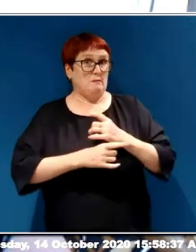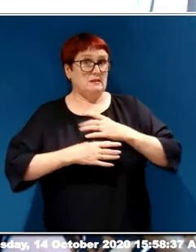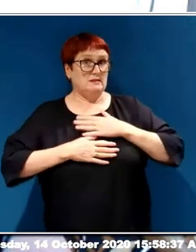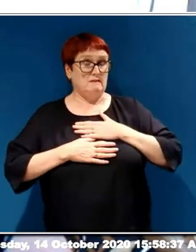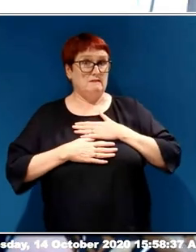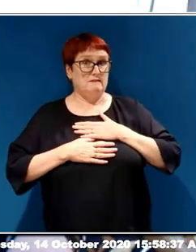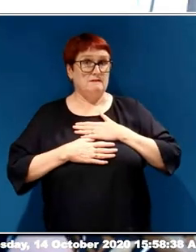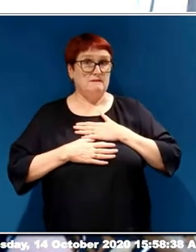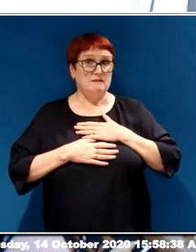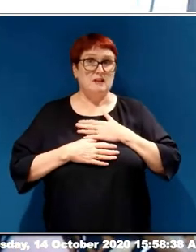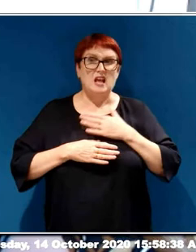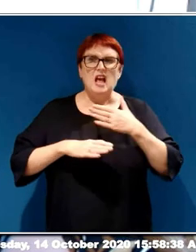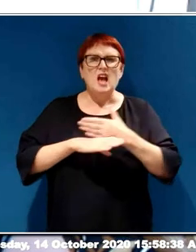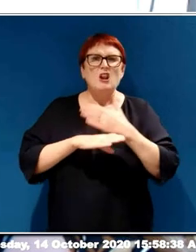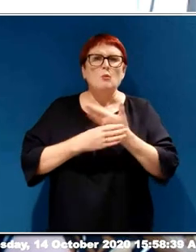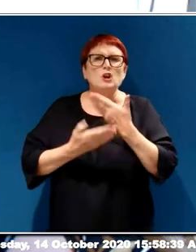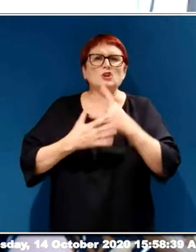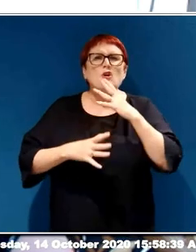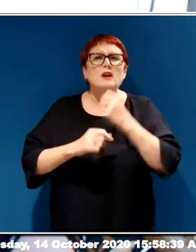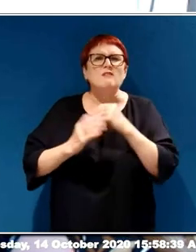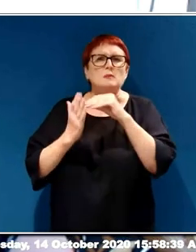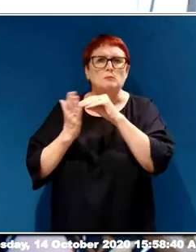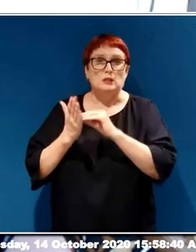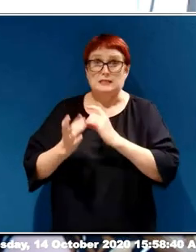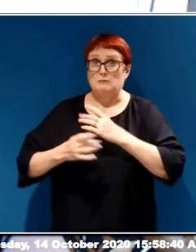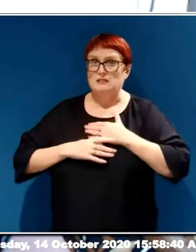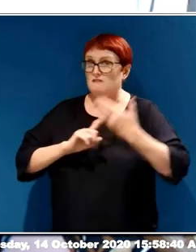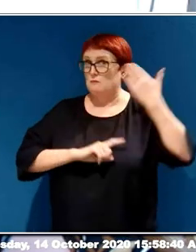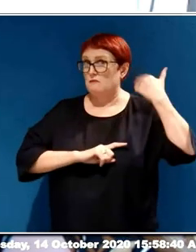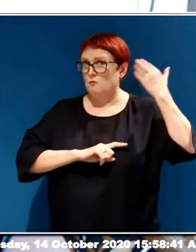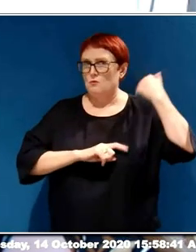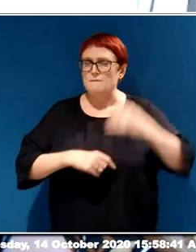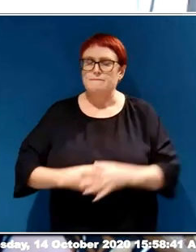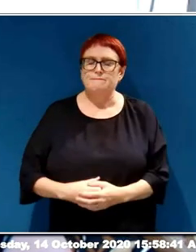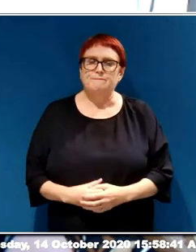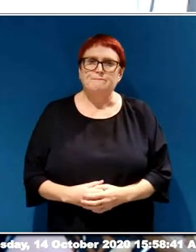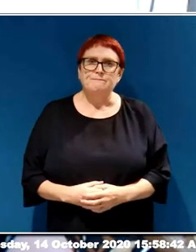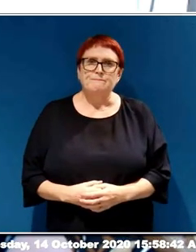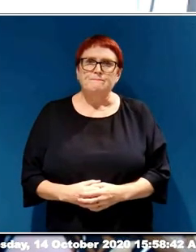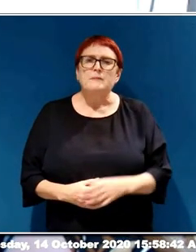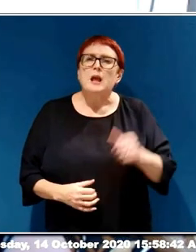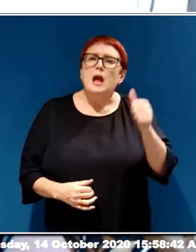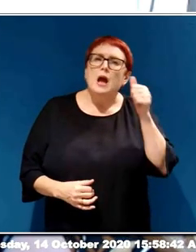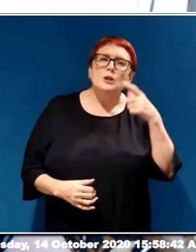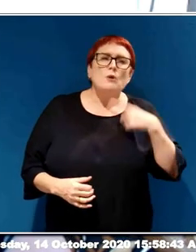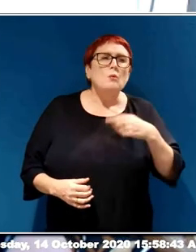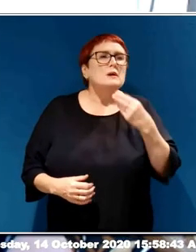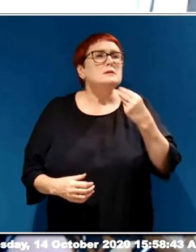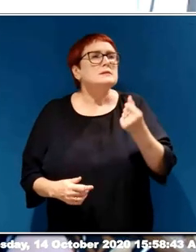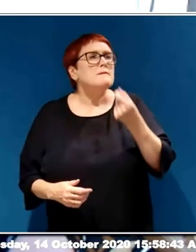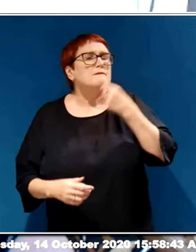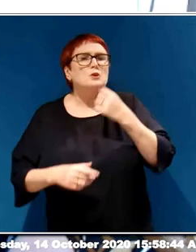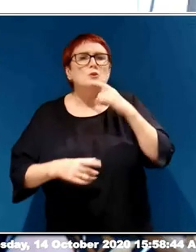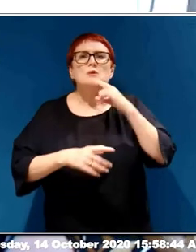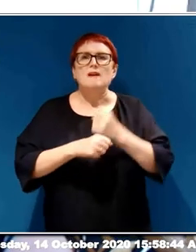career, I have some understanding of why some Governments might make those decisions, but I can't speak for all.